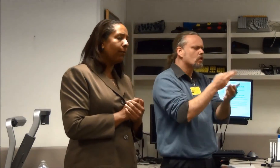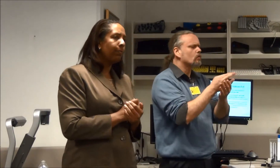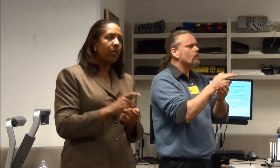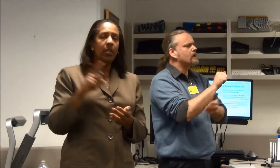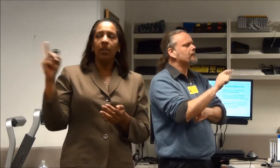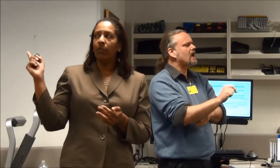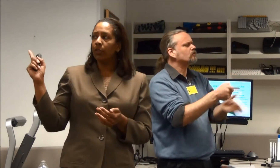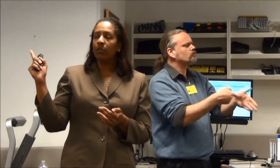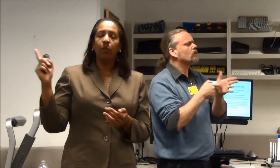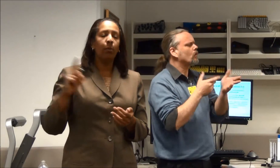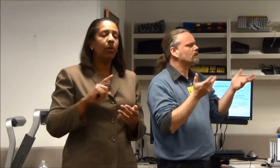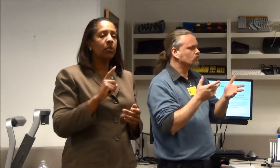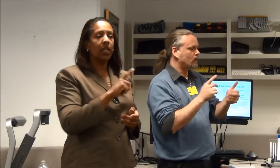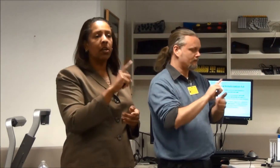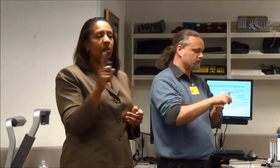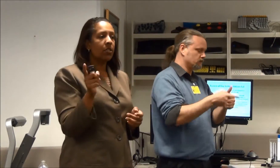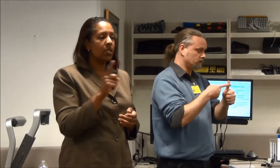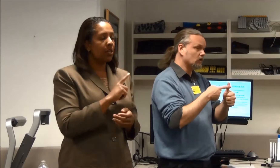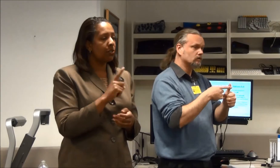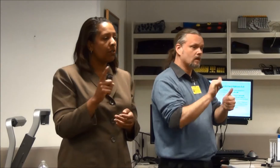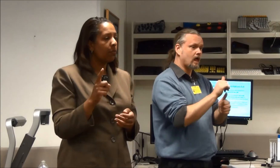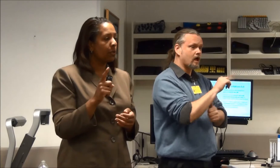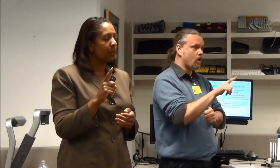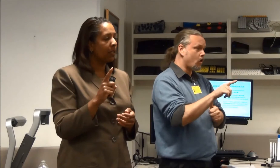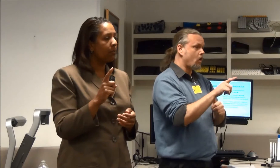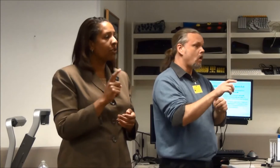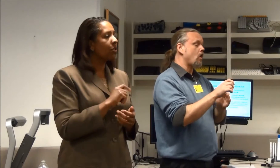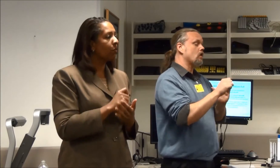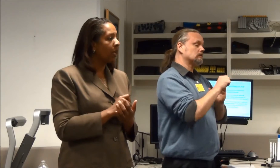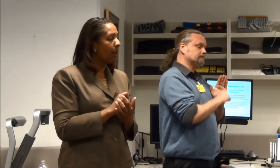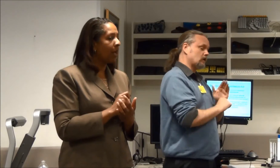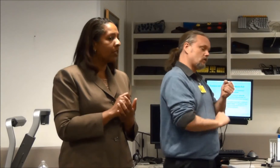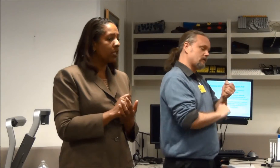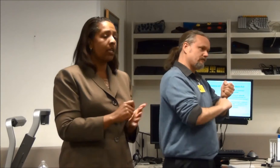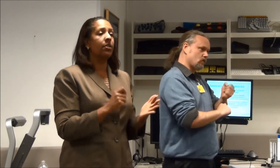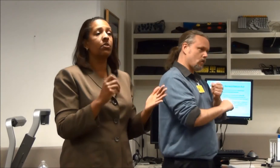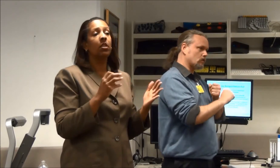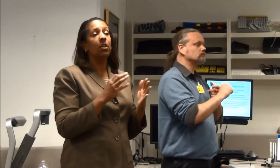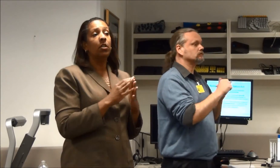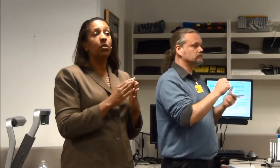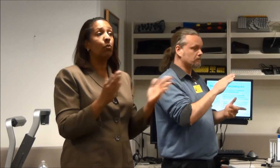First and foremost, like all the statutes enforced by the Commission the Rehab Act says